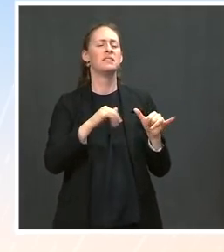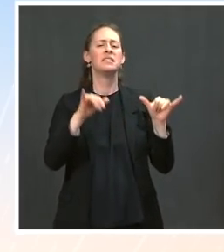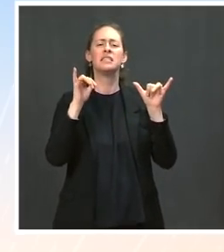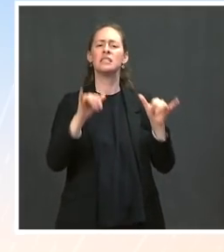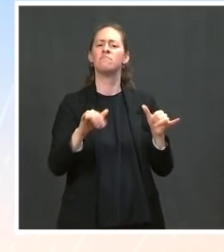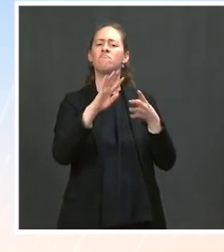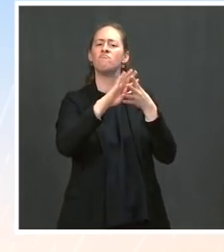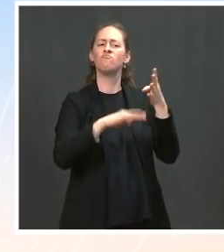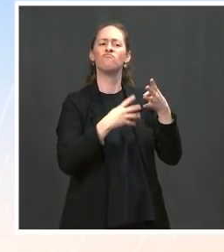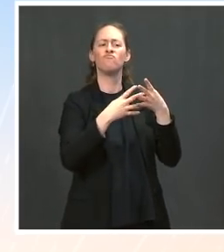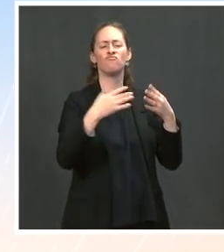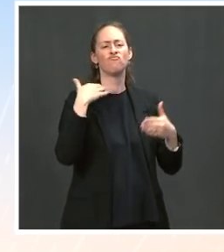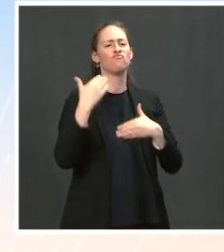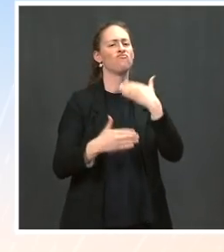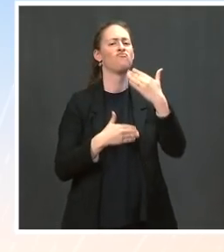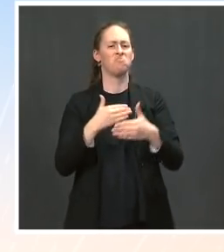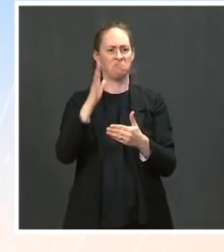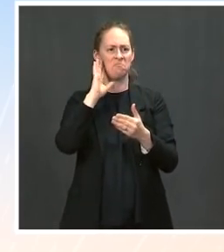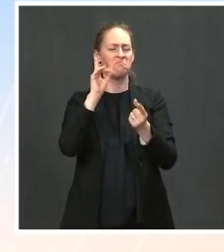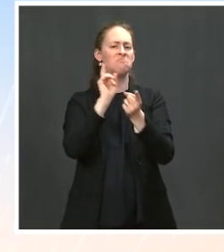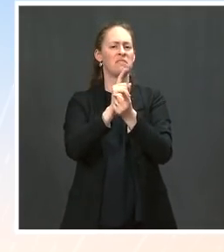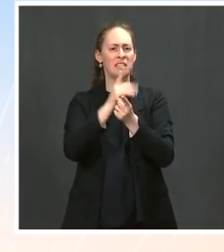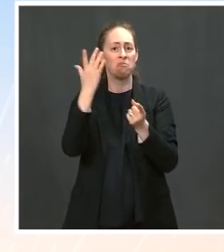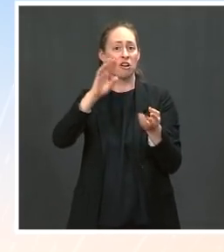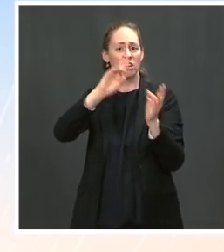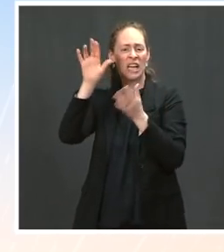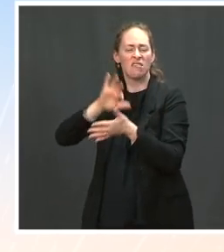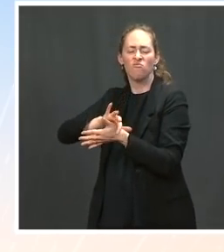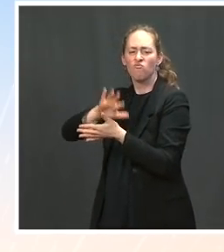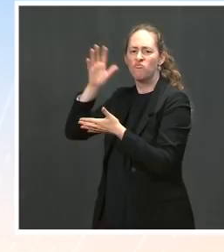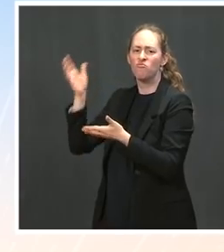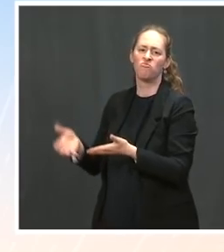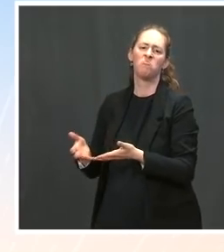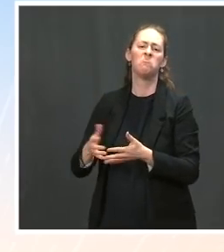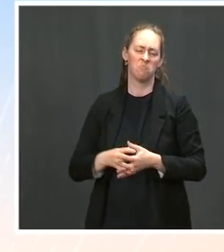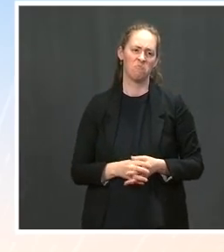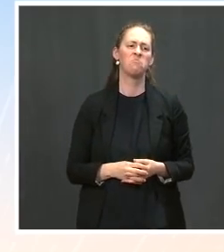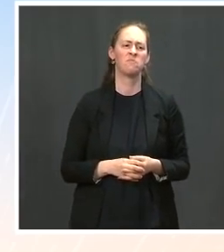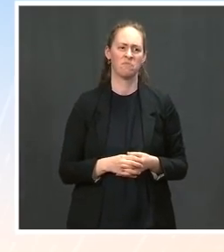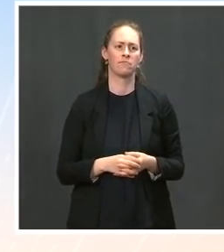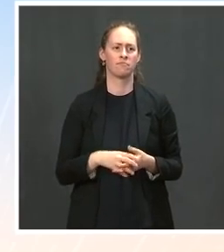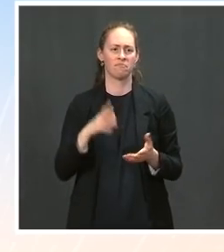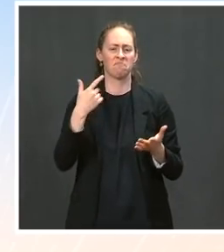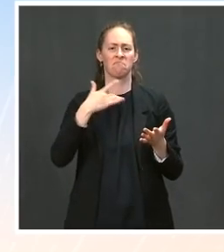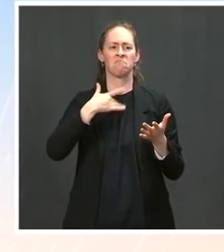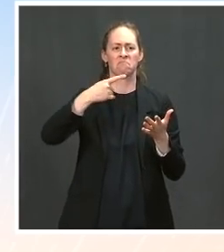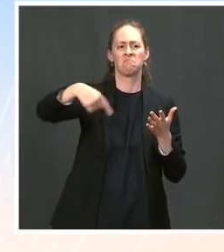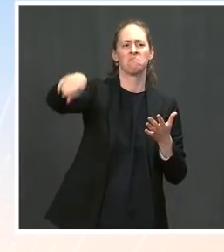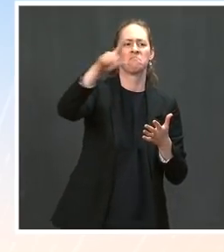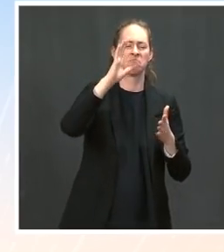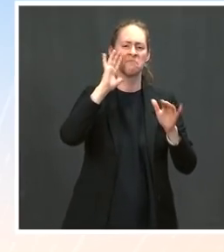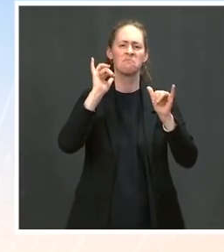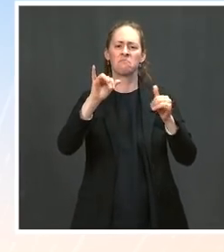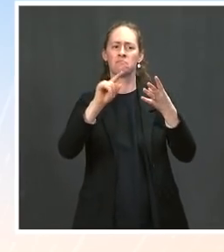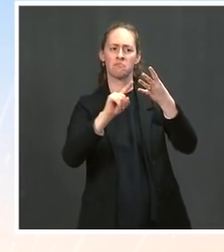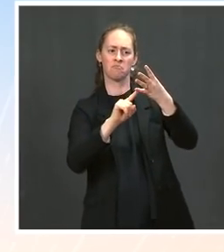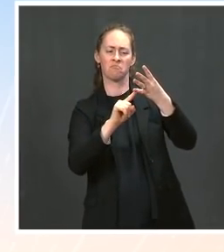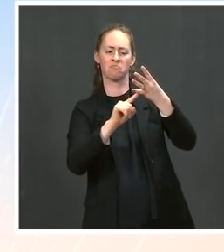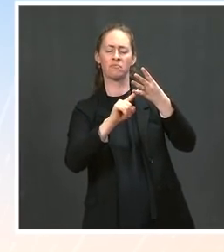to meet the needs that we feel will be out there in the public by the end of May and we will have enough vaccine